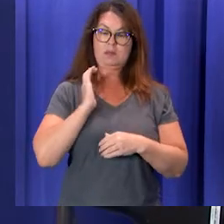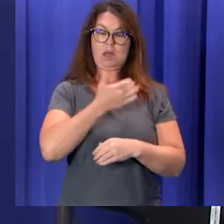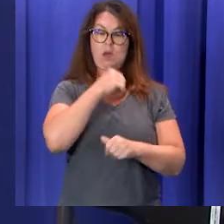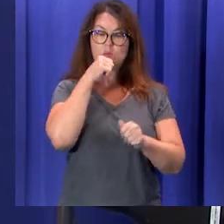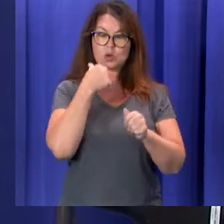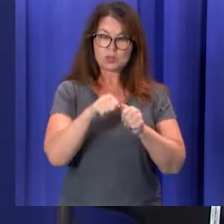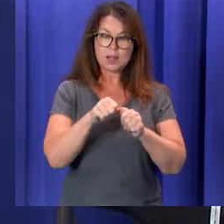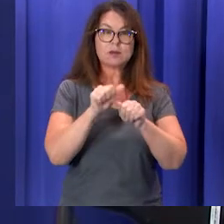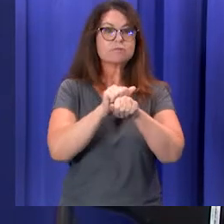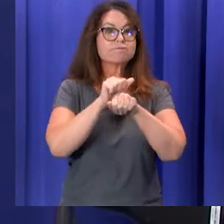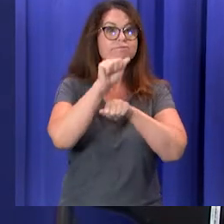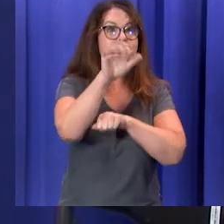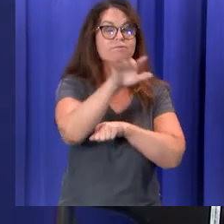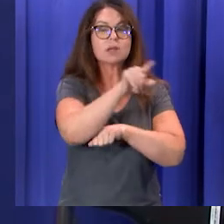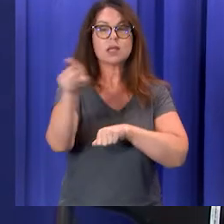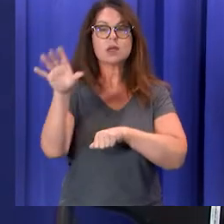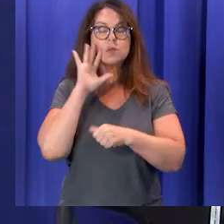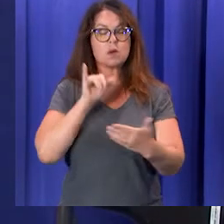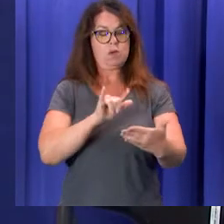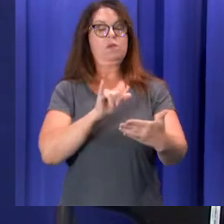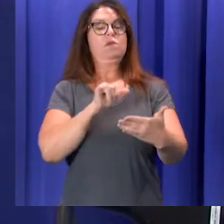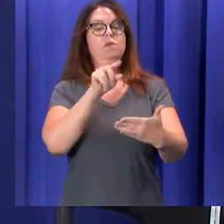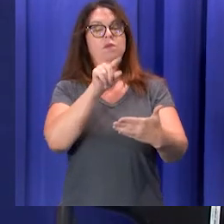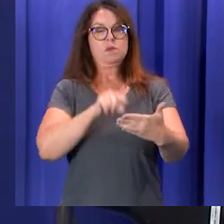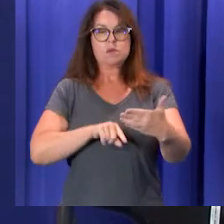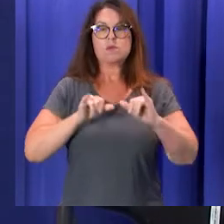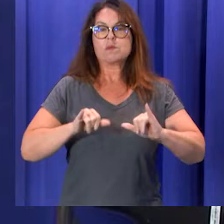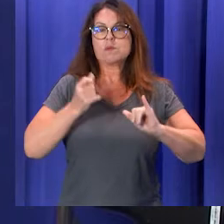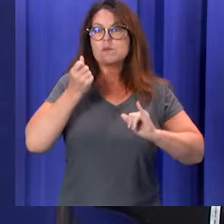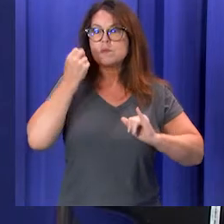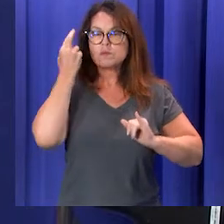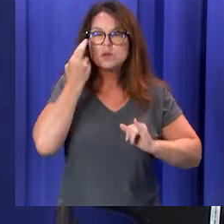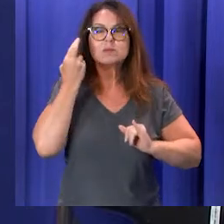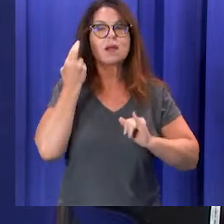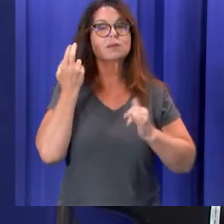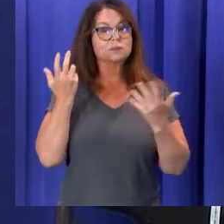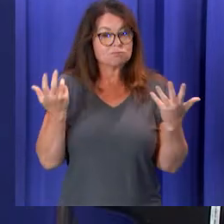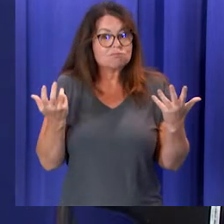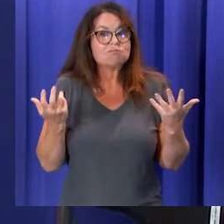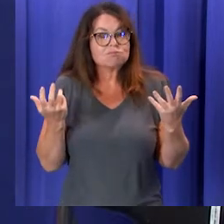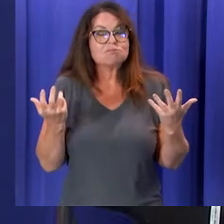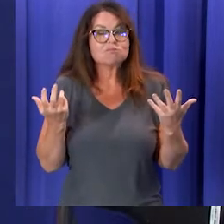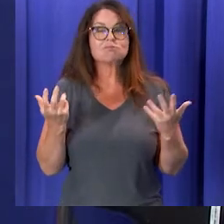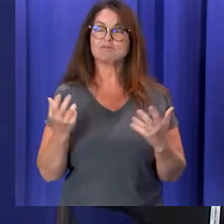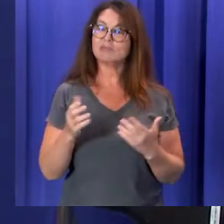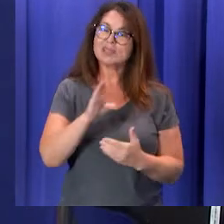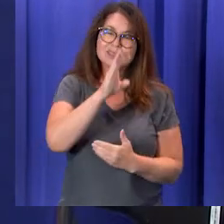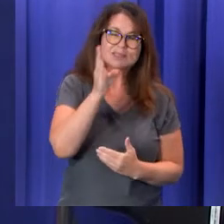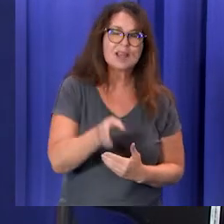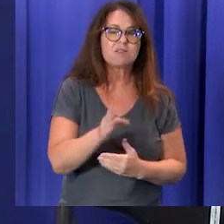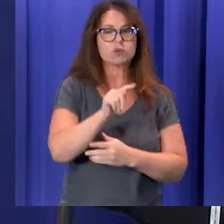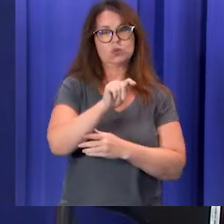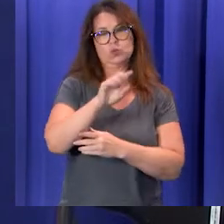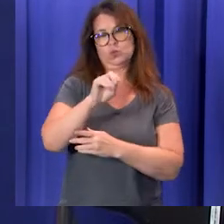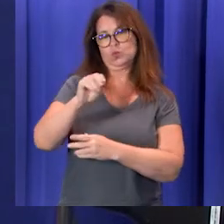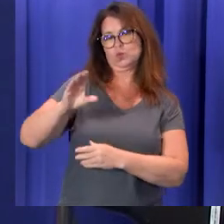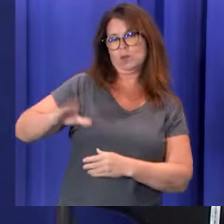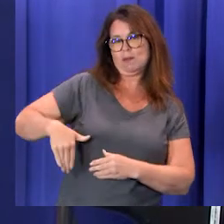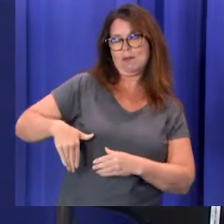to our leaders across government and the leadership of the State Fair, that it is never too late to do the right thing,